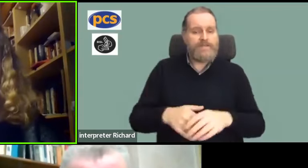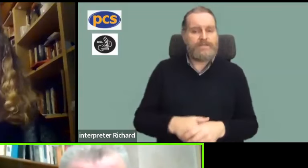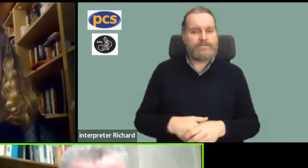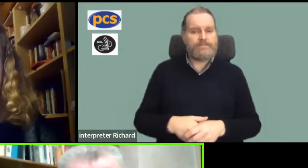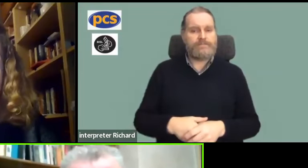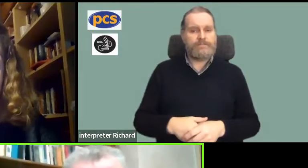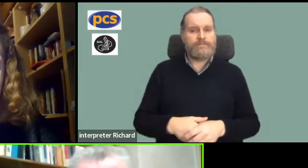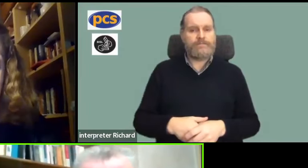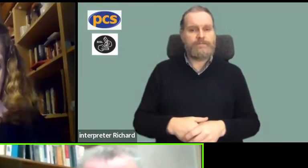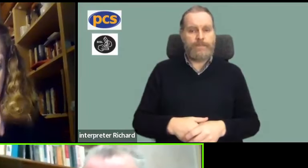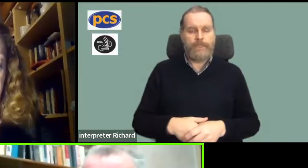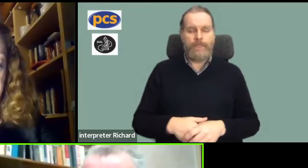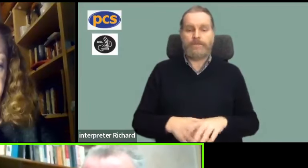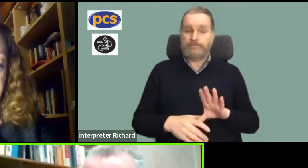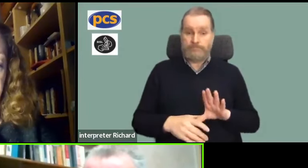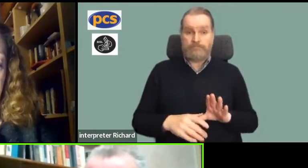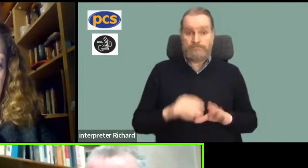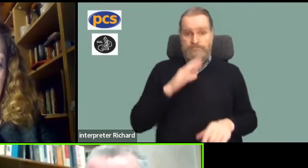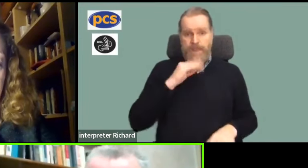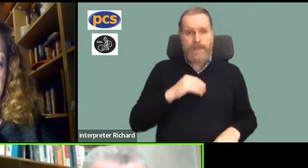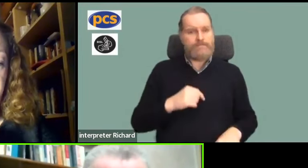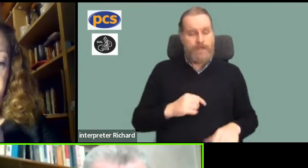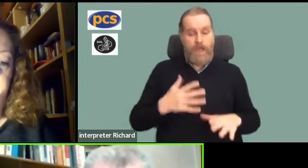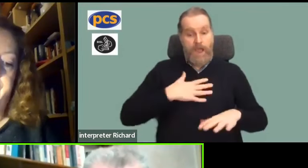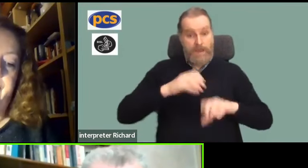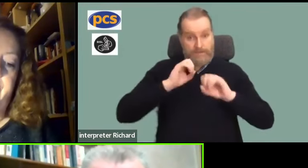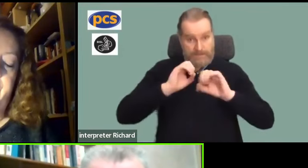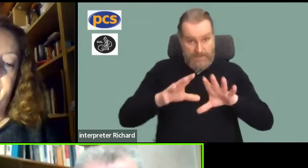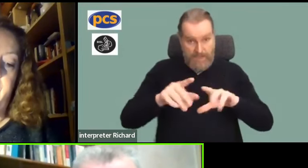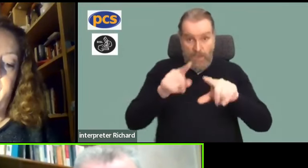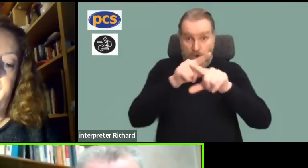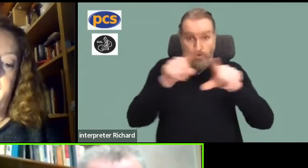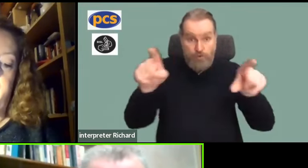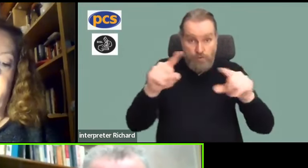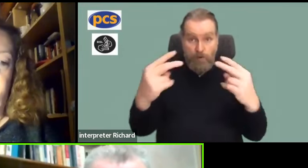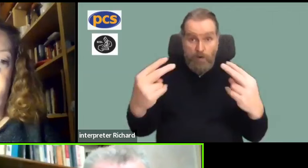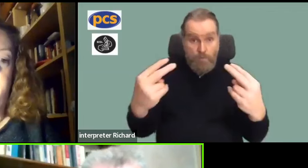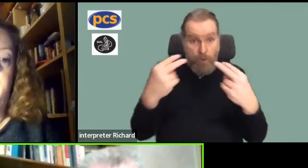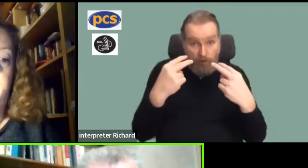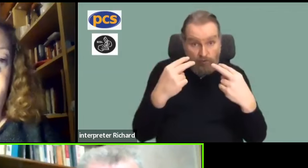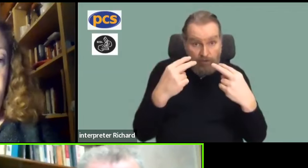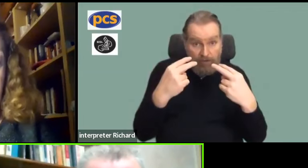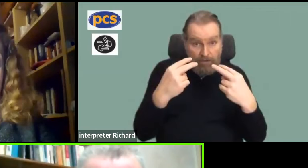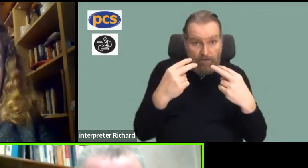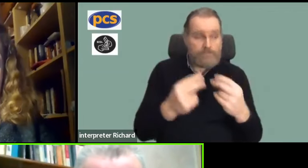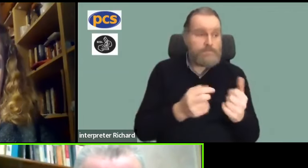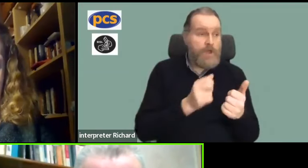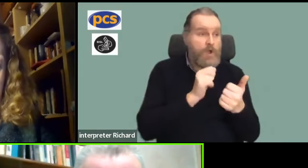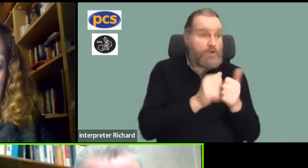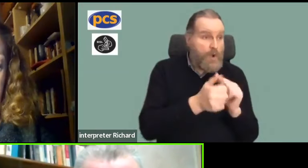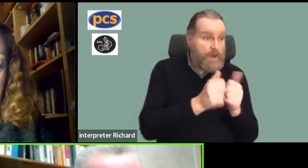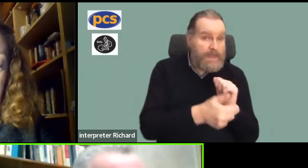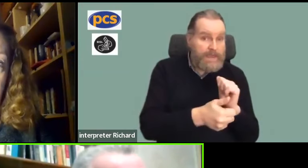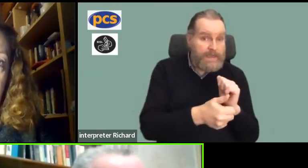before we Before we and The meeting. Oh, oh Before we and The meeting. Oh, only only this. the one who's one who's on this call, and yone who's on this call, and